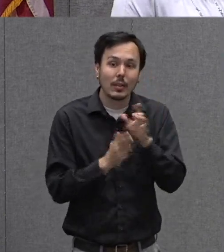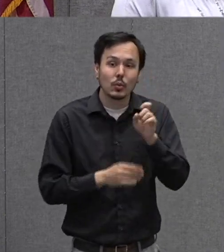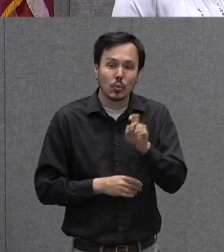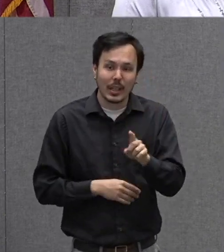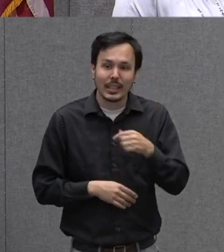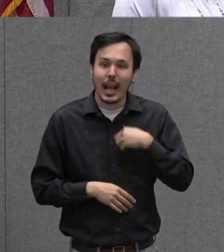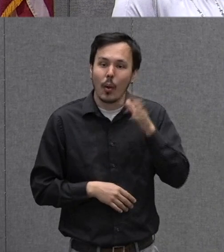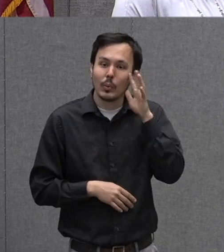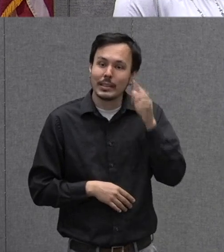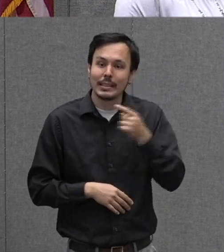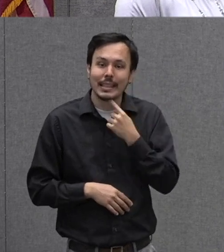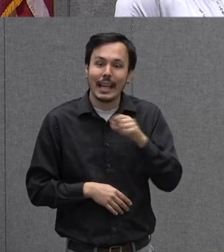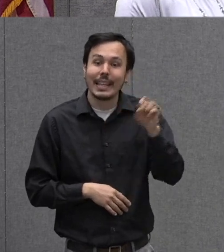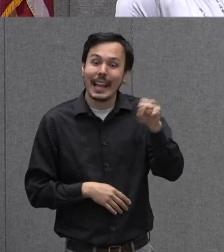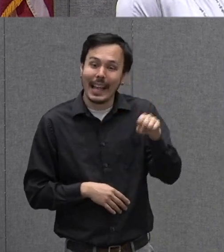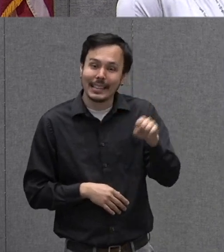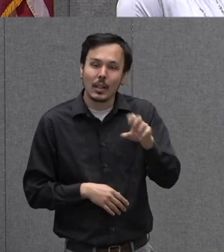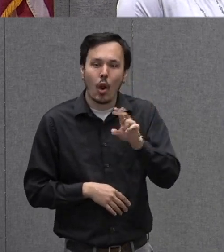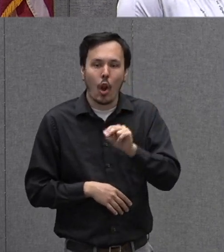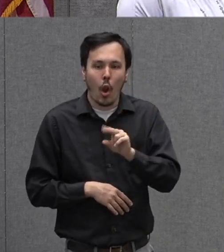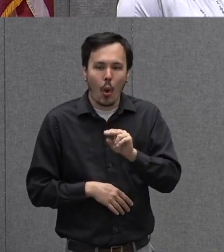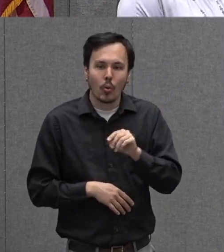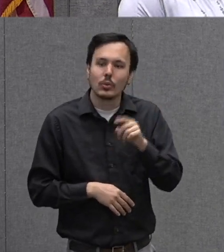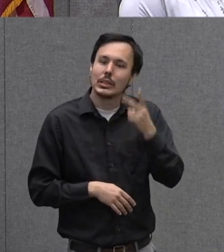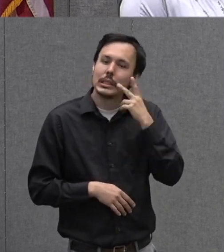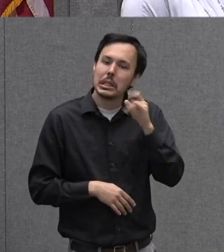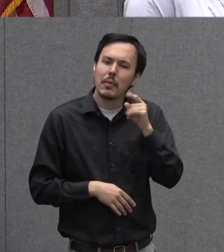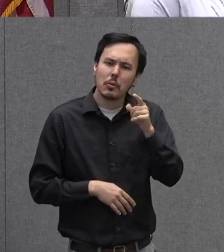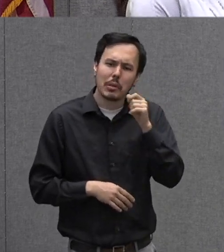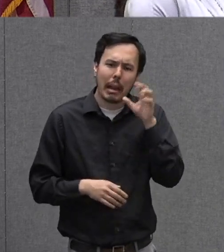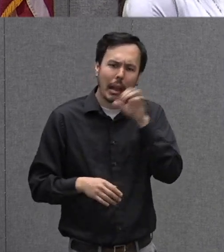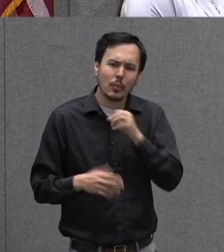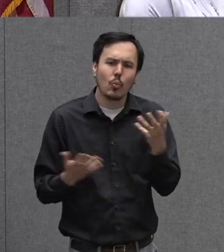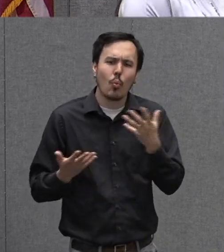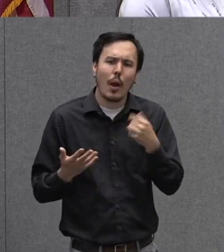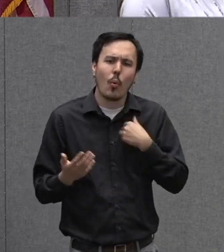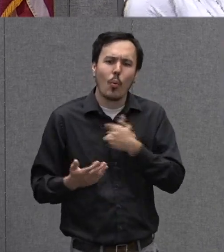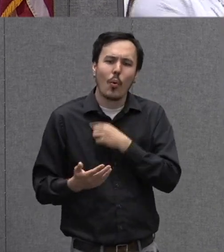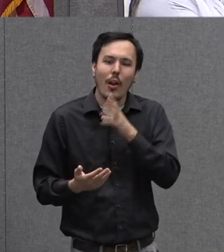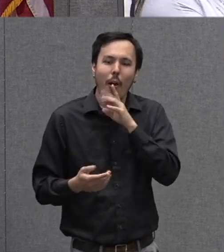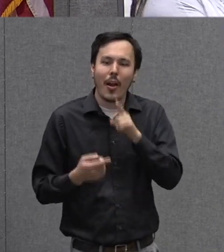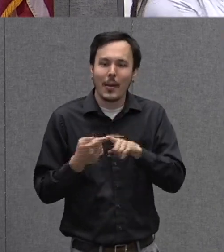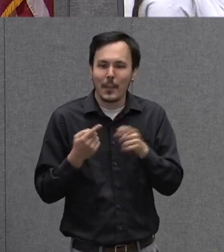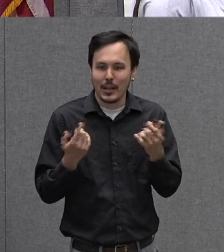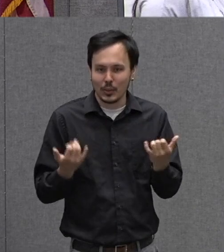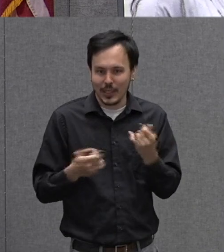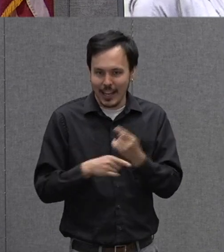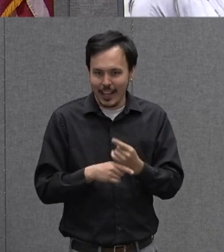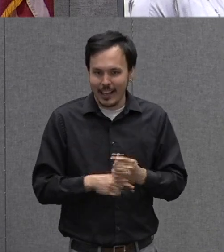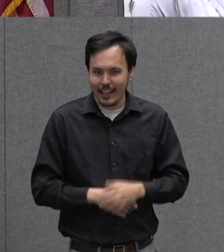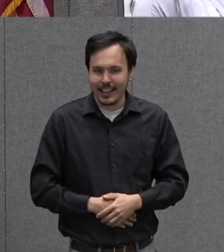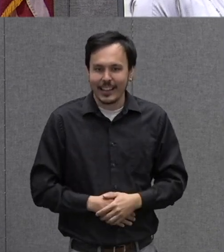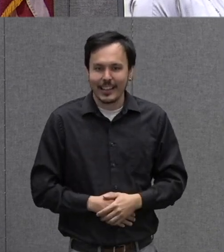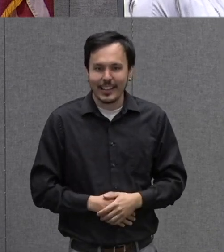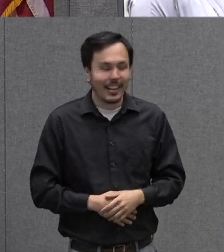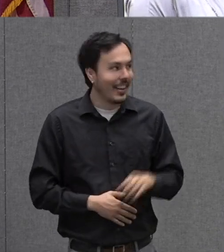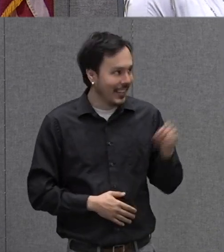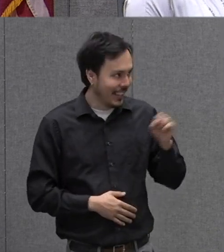You can play along with us at home and see if you can guess what we're gonna be talking about today. Ready? Yes. Okay, I'm so excited. I love this game.